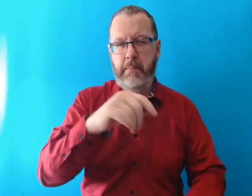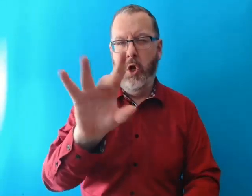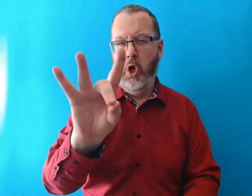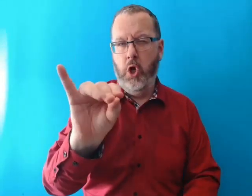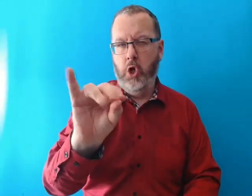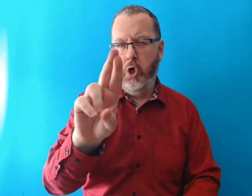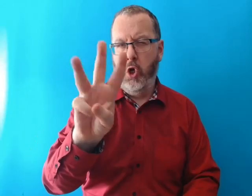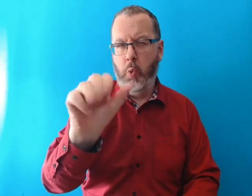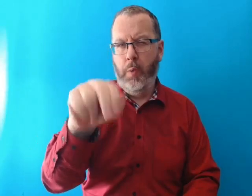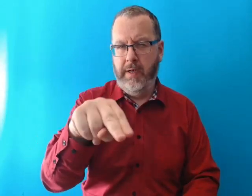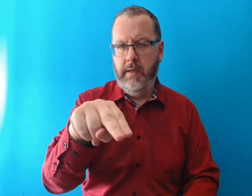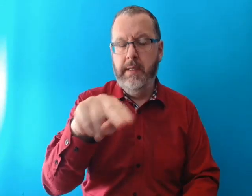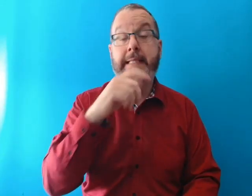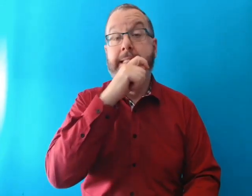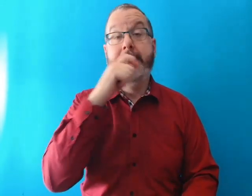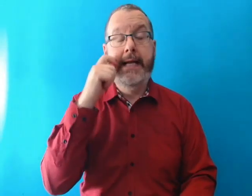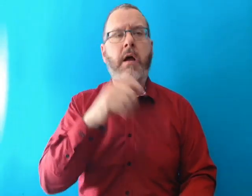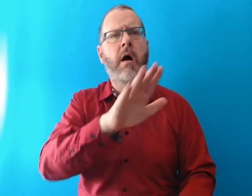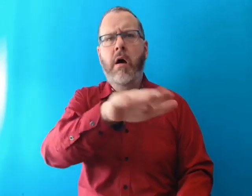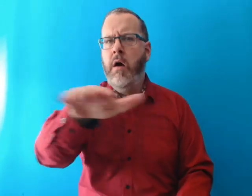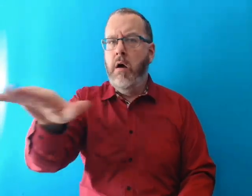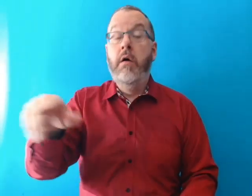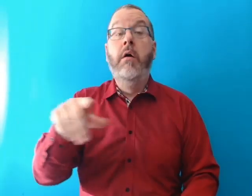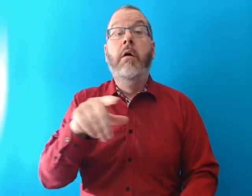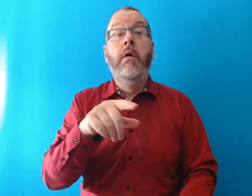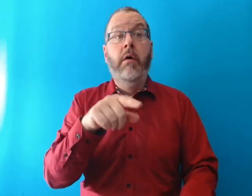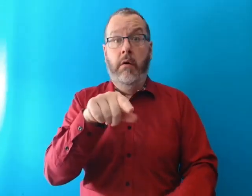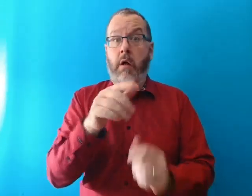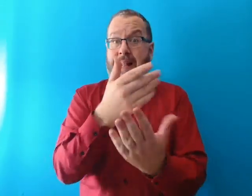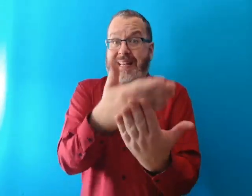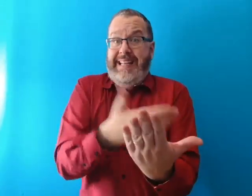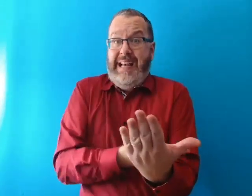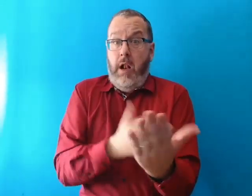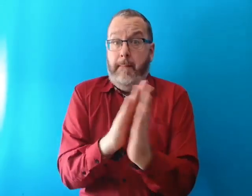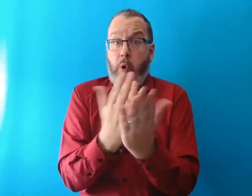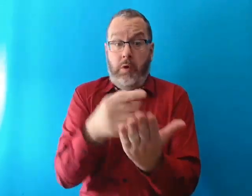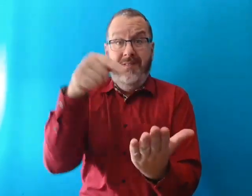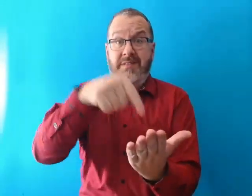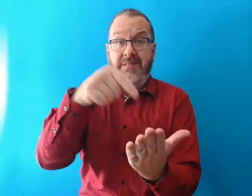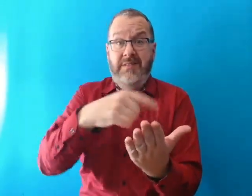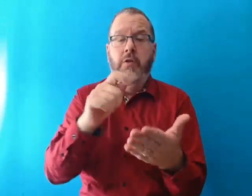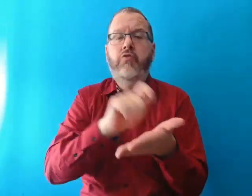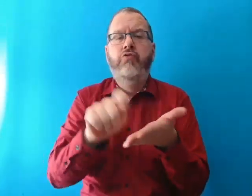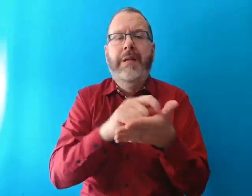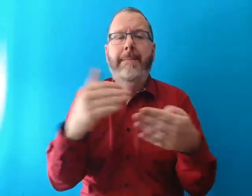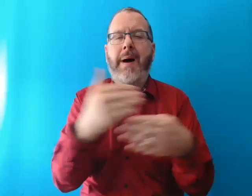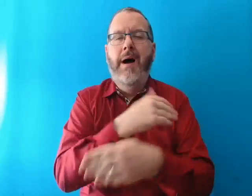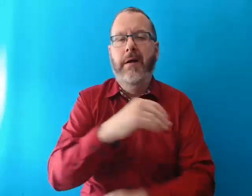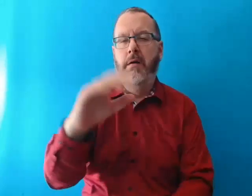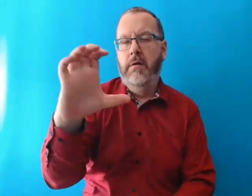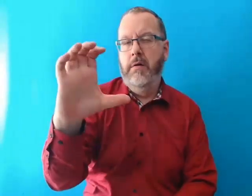a legal handbook used widely at the time – written by Constantine Molloy –